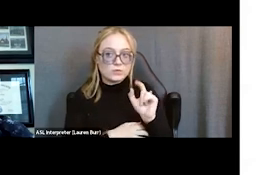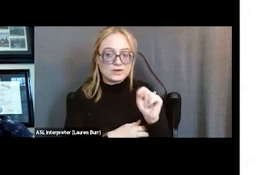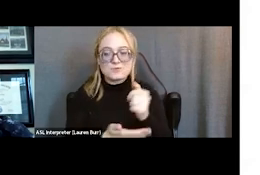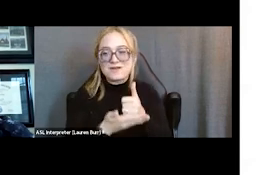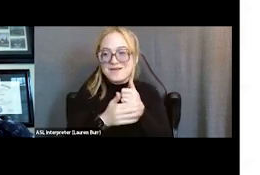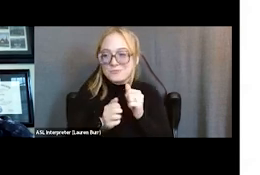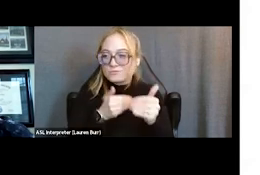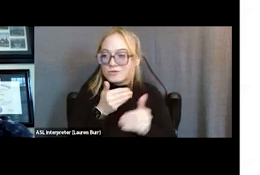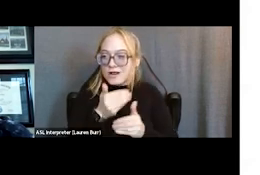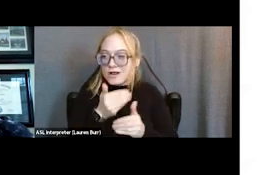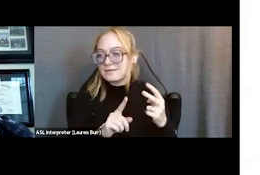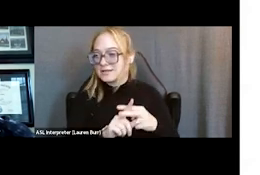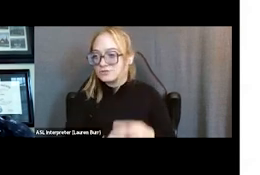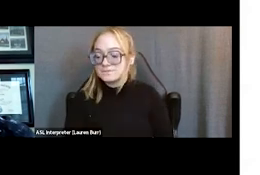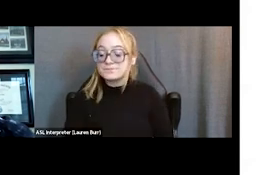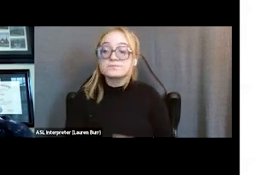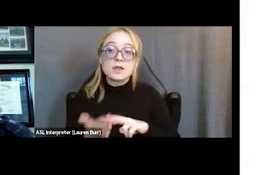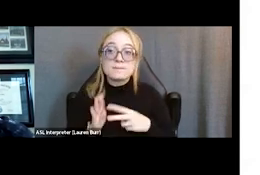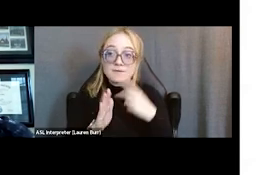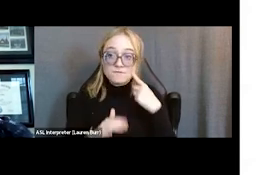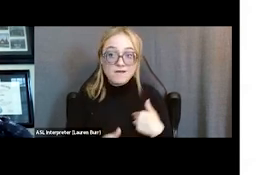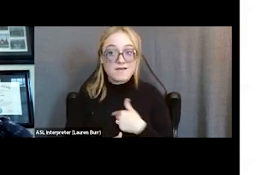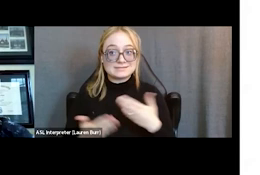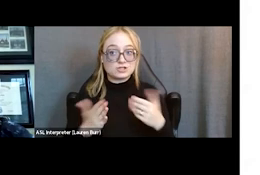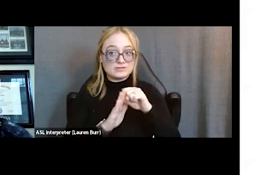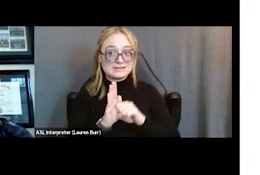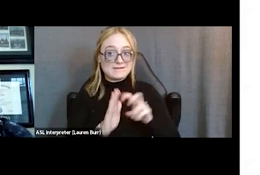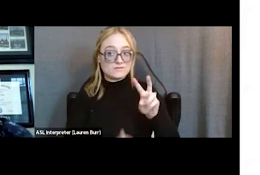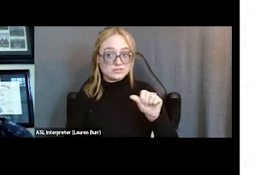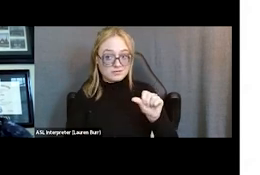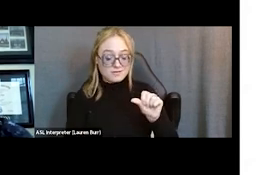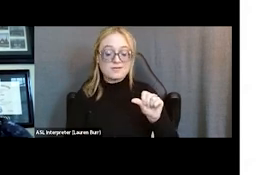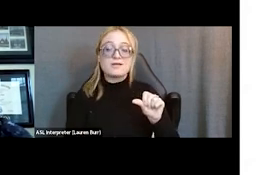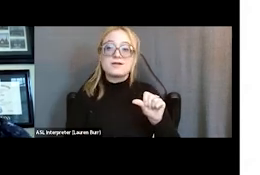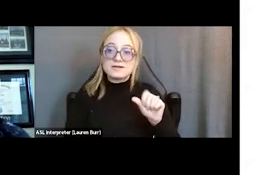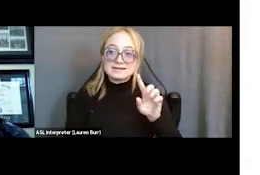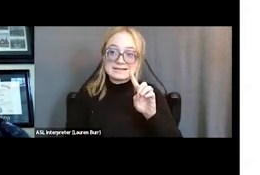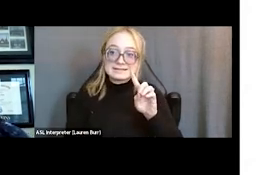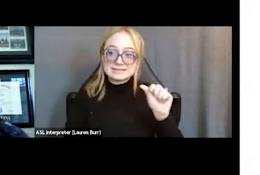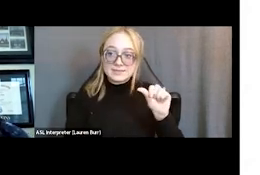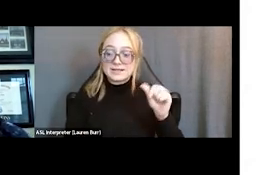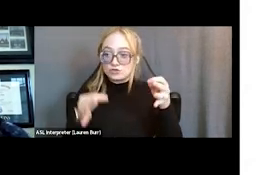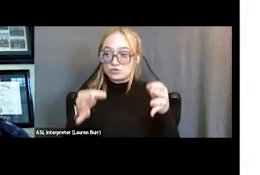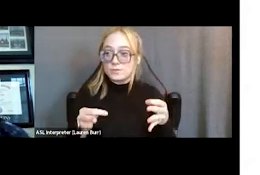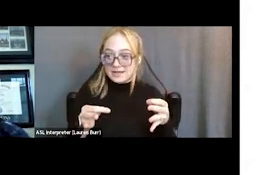And so what that means for us in the state of Virginia is that disability determination is created special units